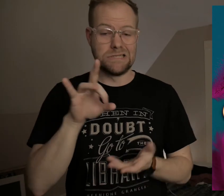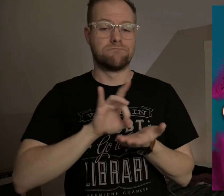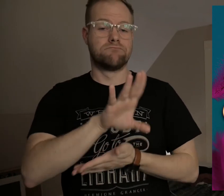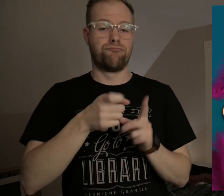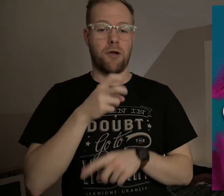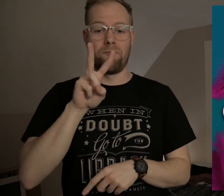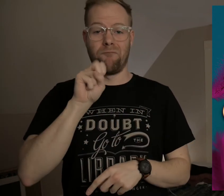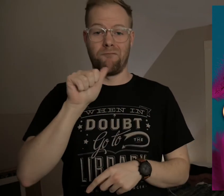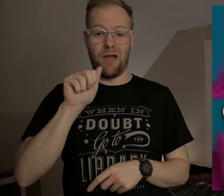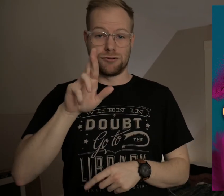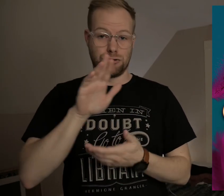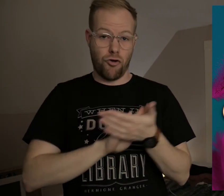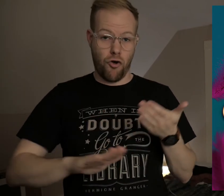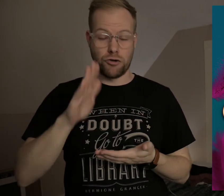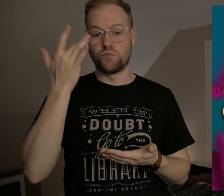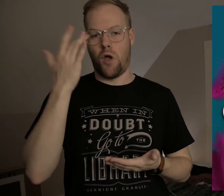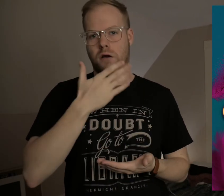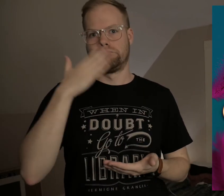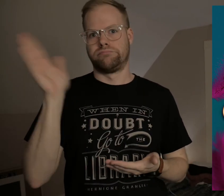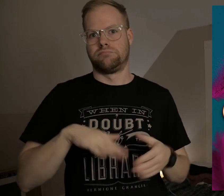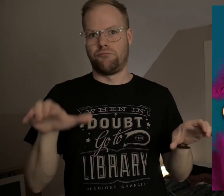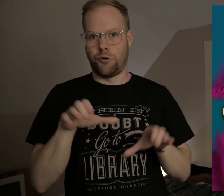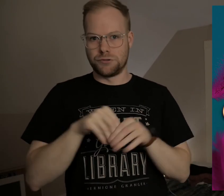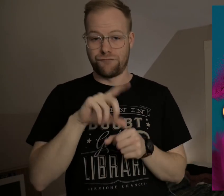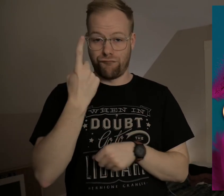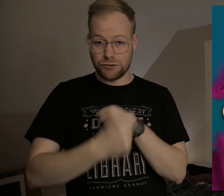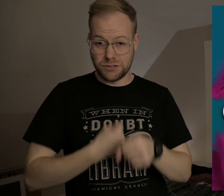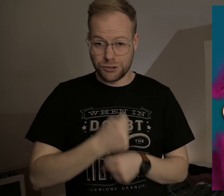and kicked out of Vassar College because of her poor performance during her first year.